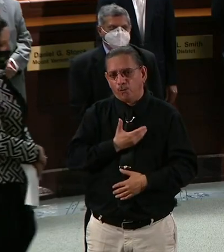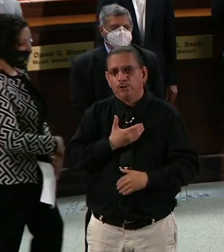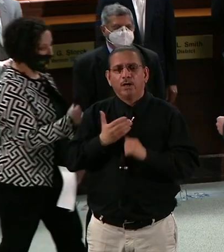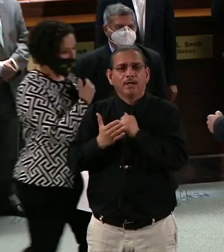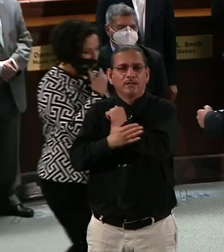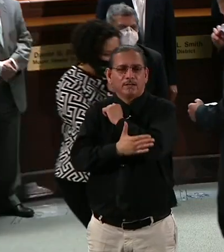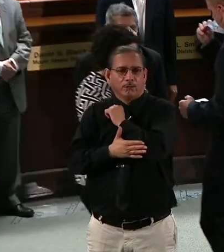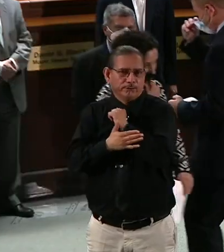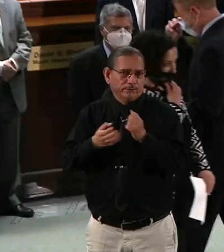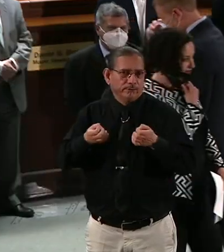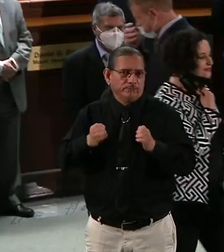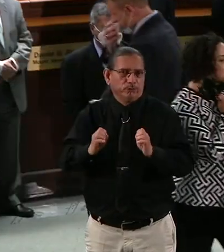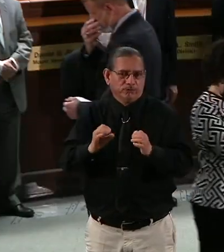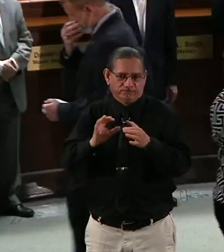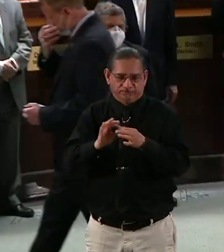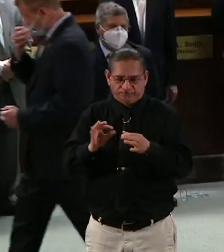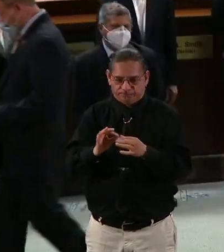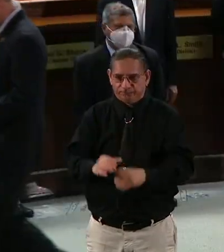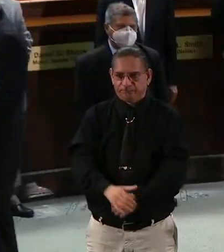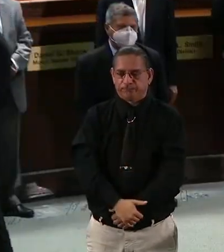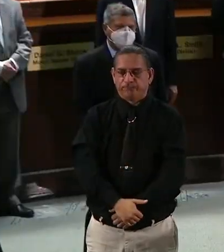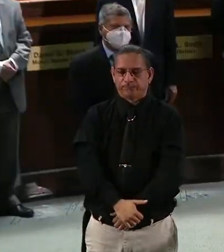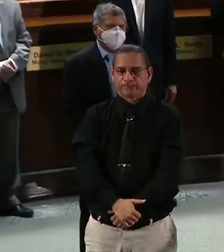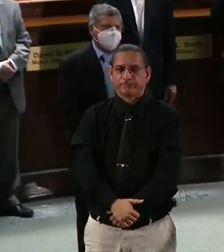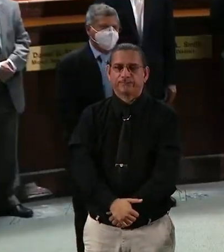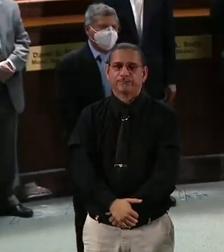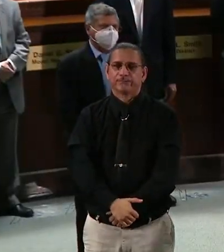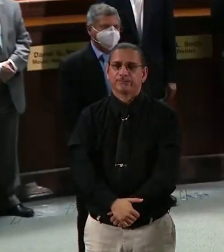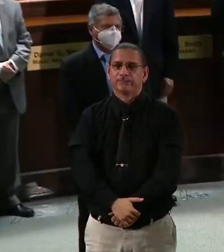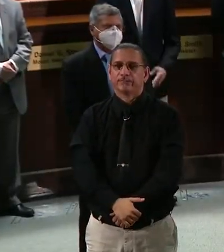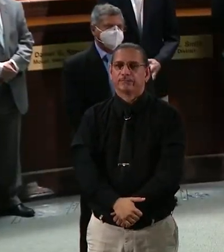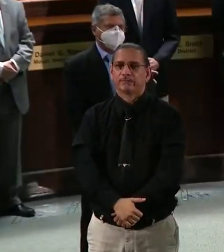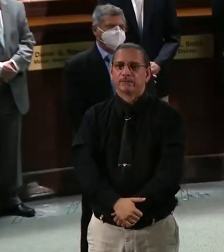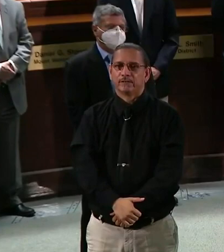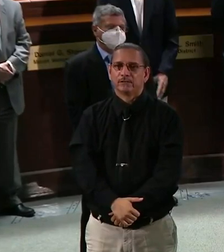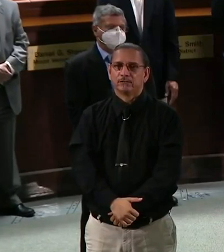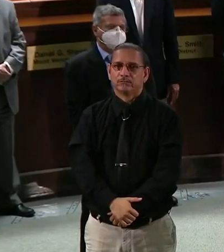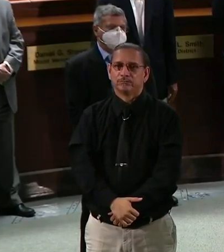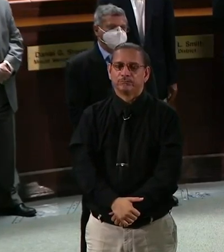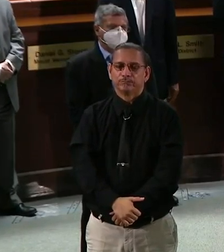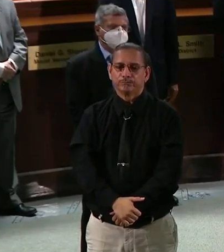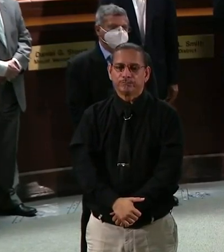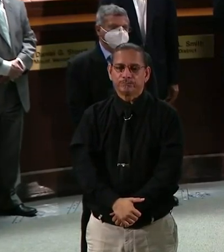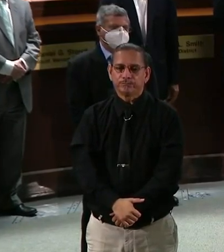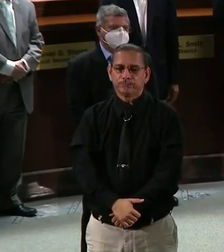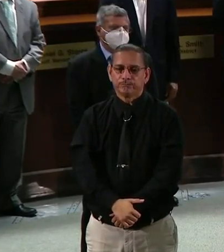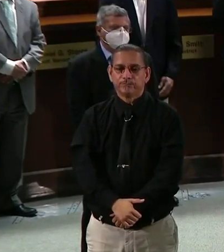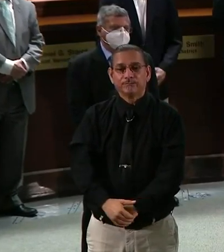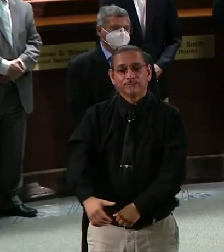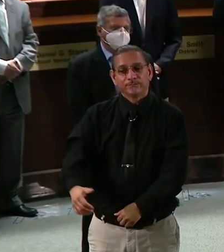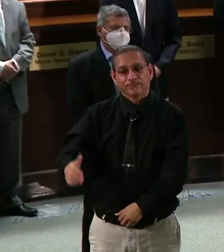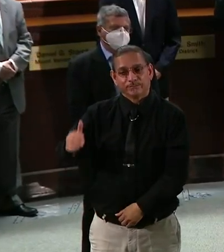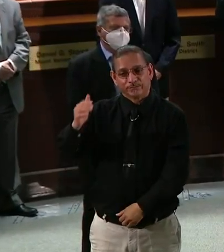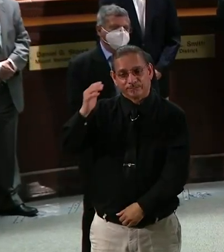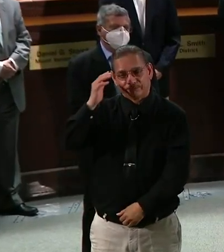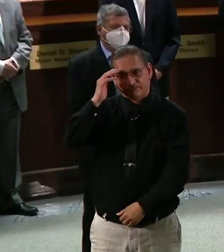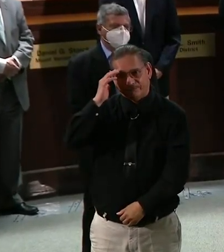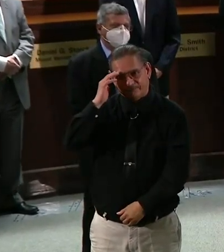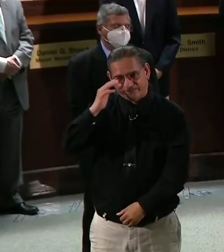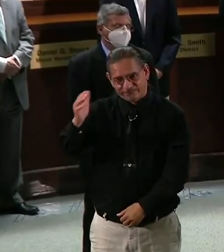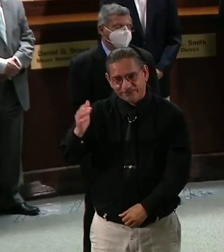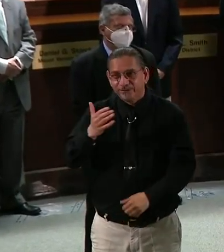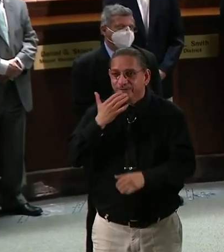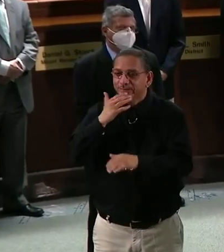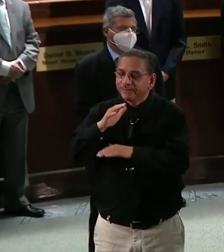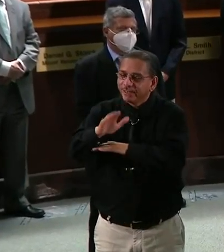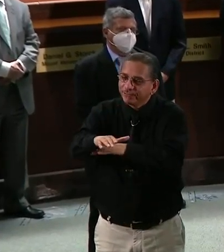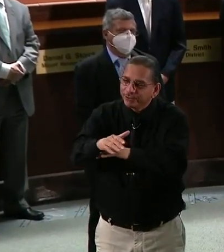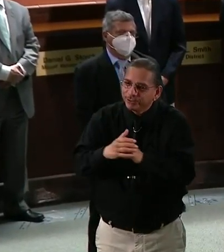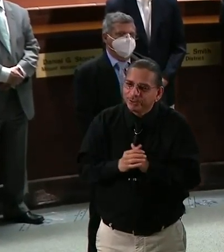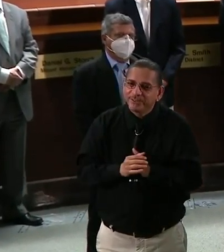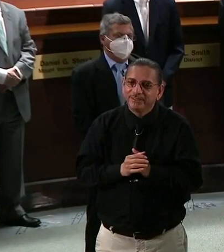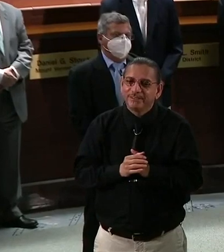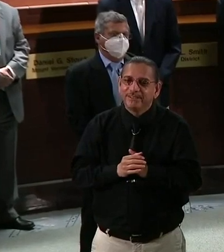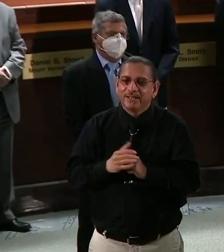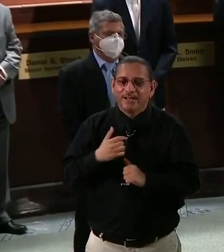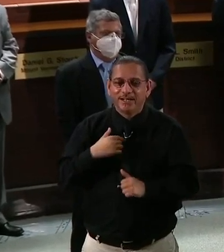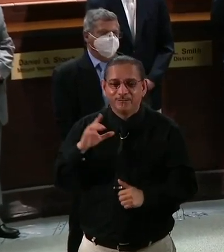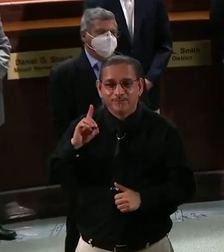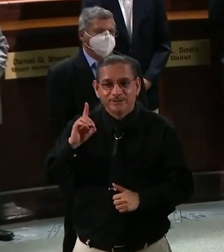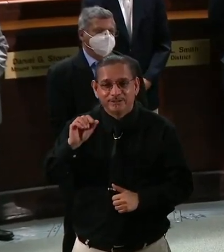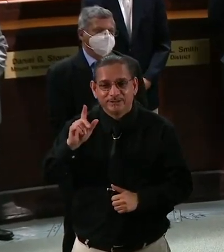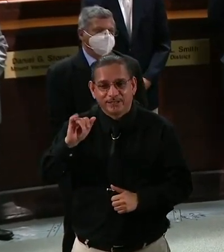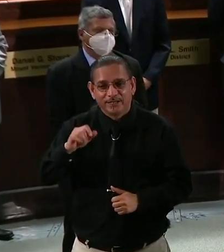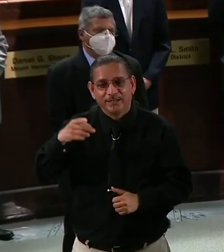PROVIDE A DALIT POUCH- AT.